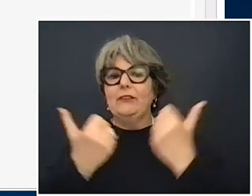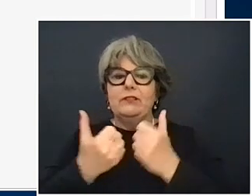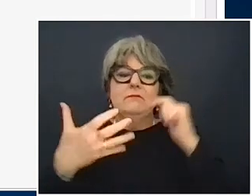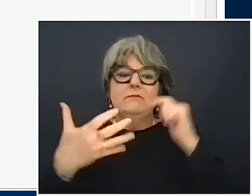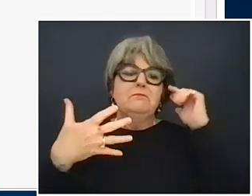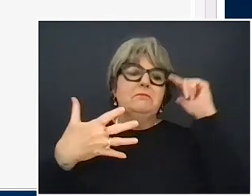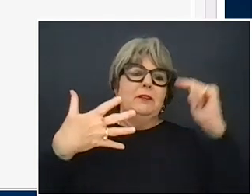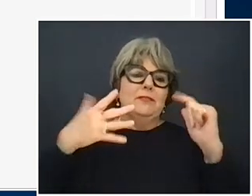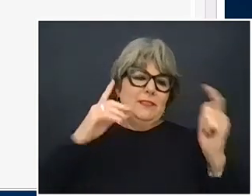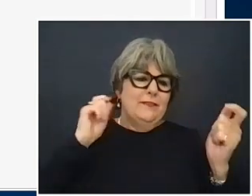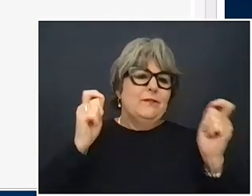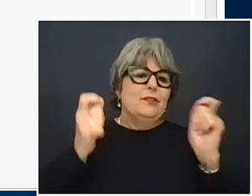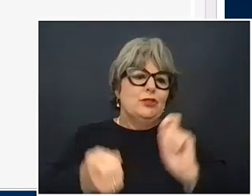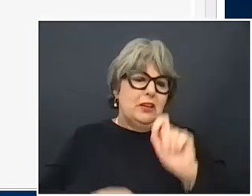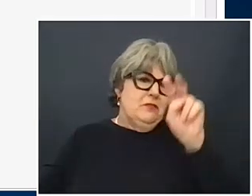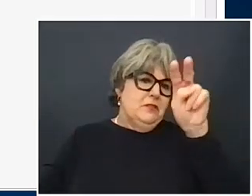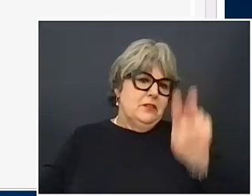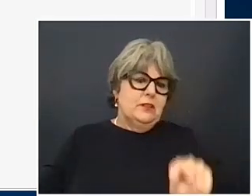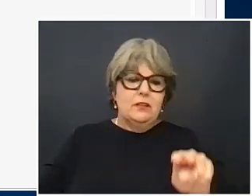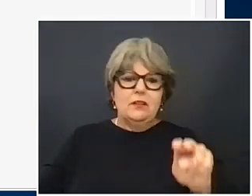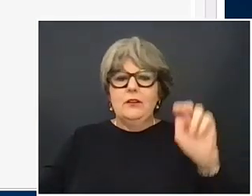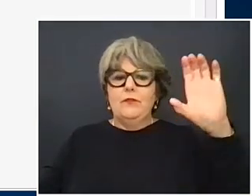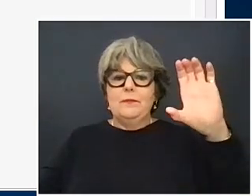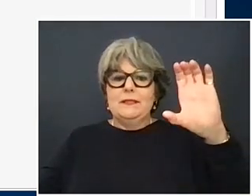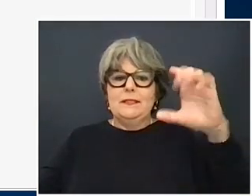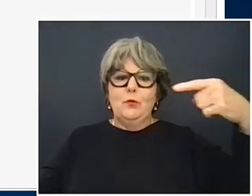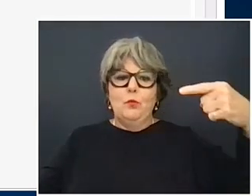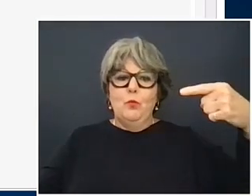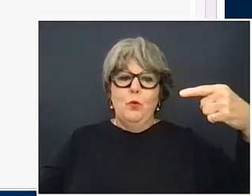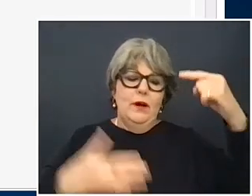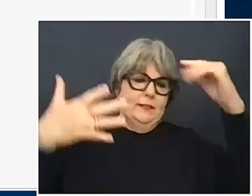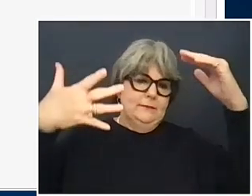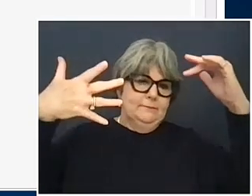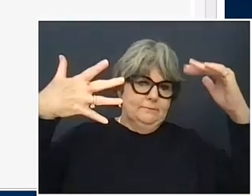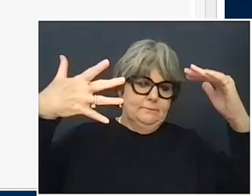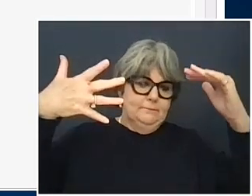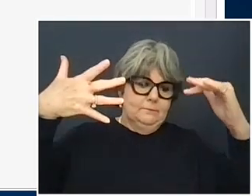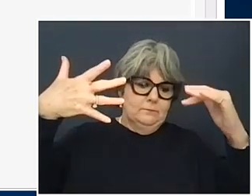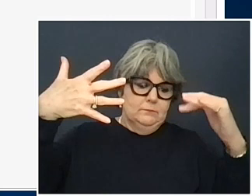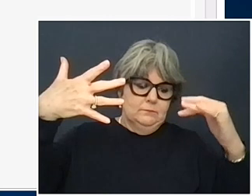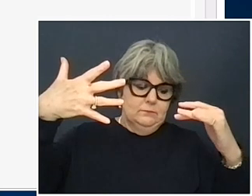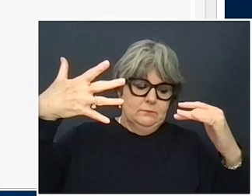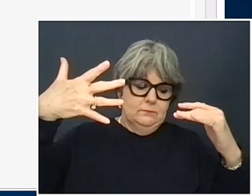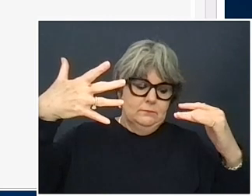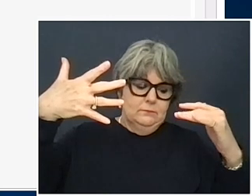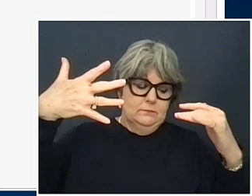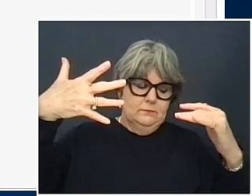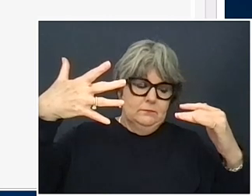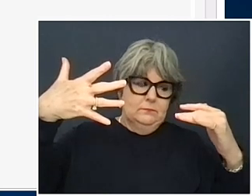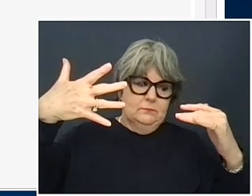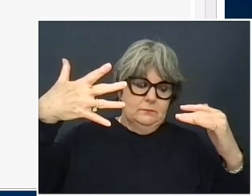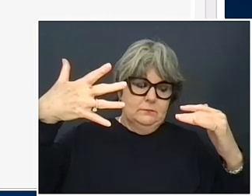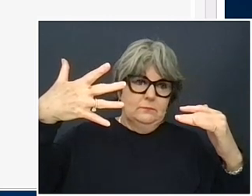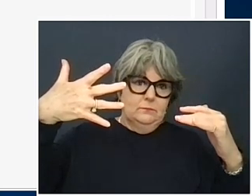from (c)(1) through- if you go to the